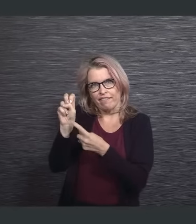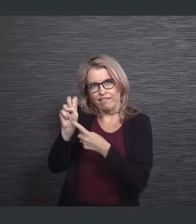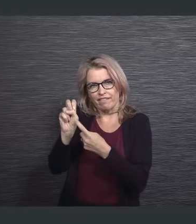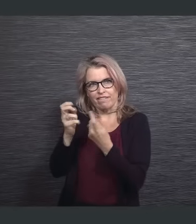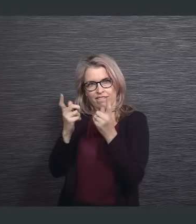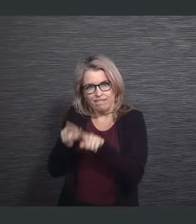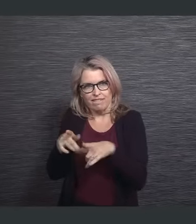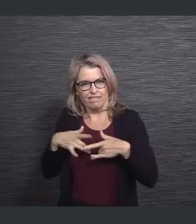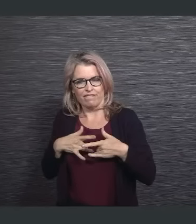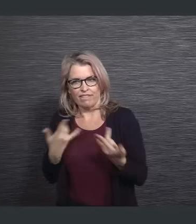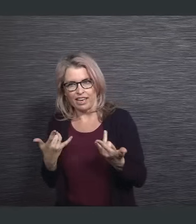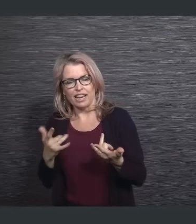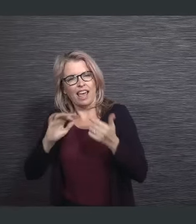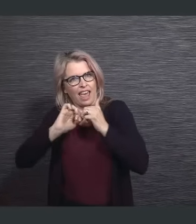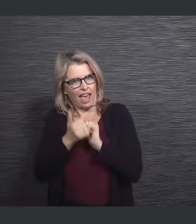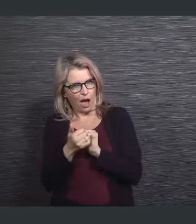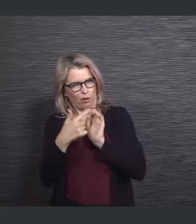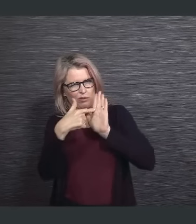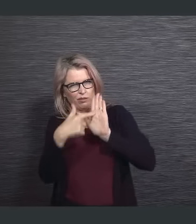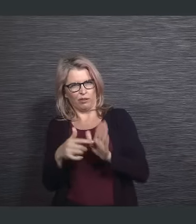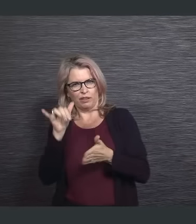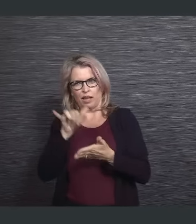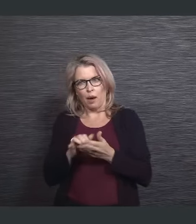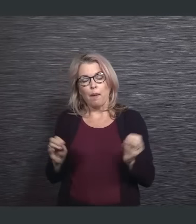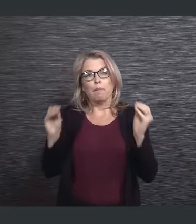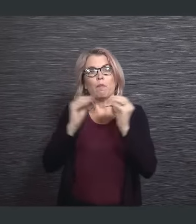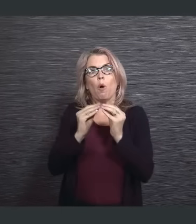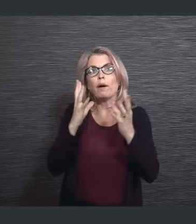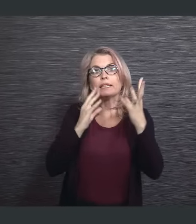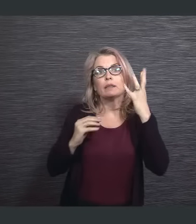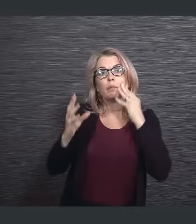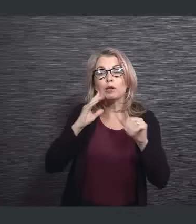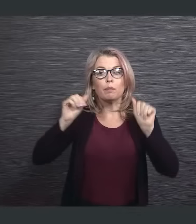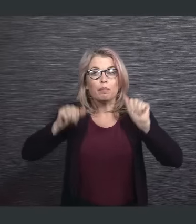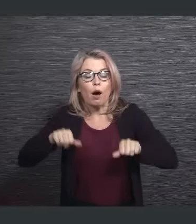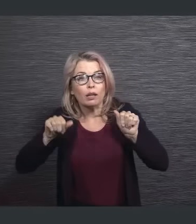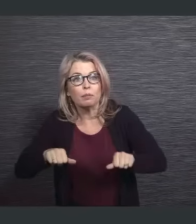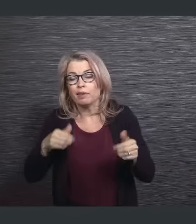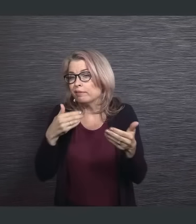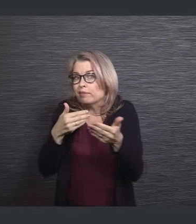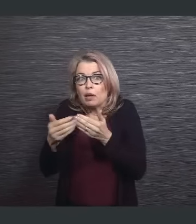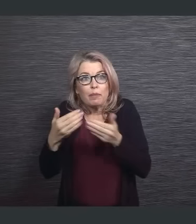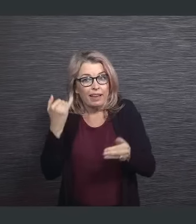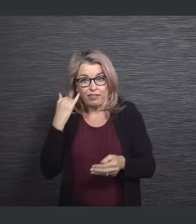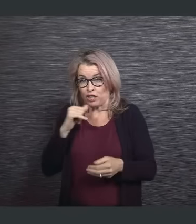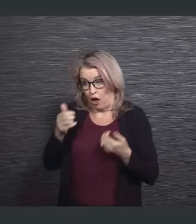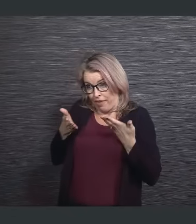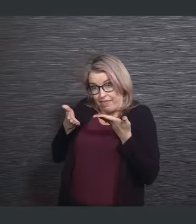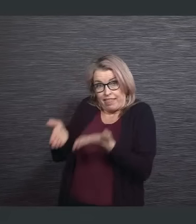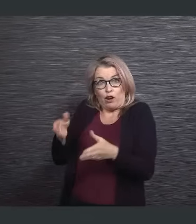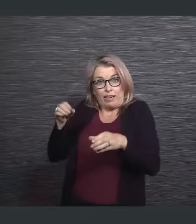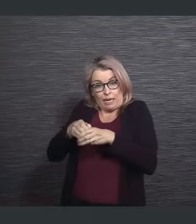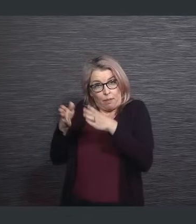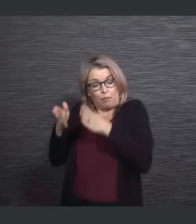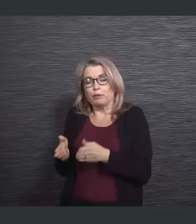a live event by making immersive experiences possible, even if you are not physically present.